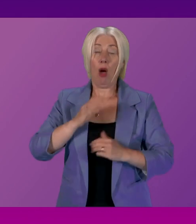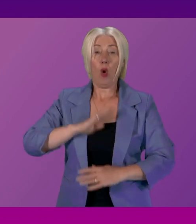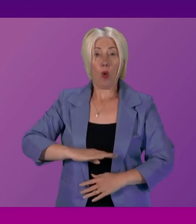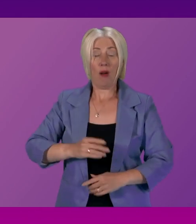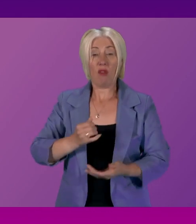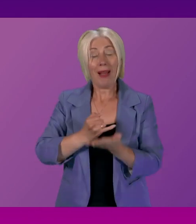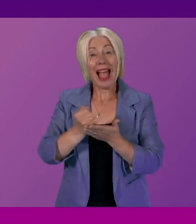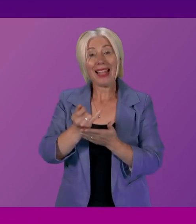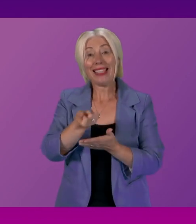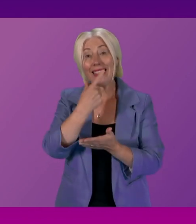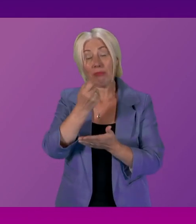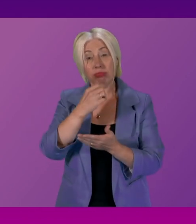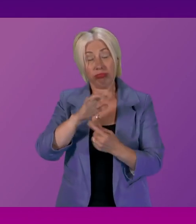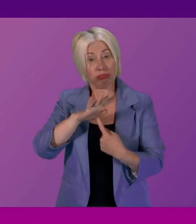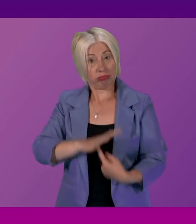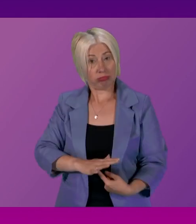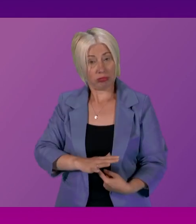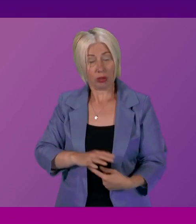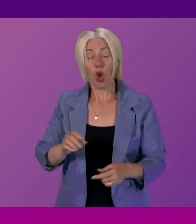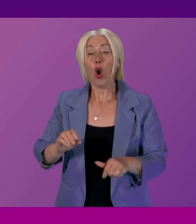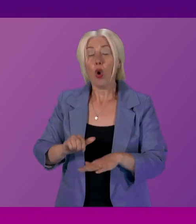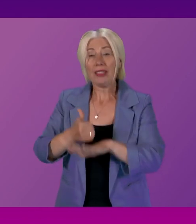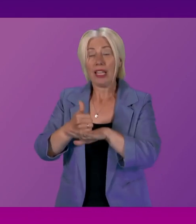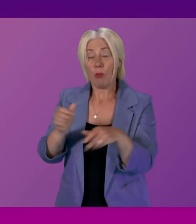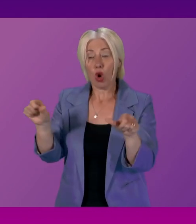We established a short-life working group on prescription medicine dependence and withdrawal,